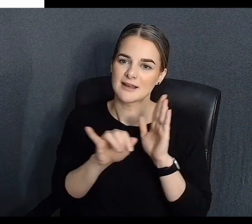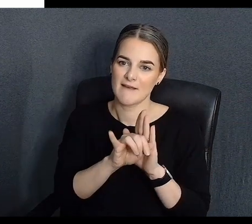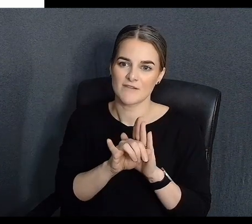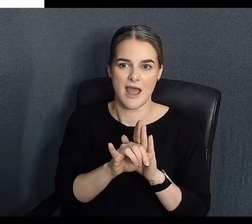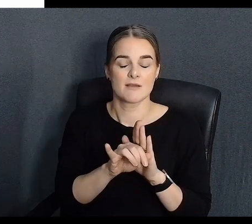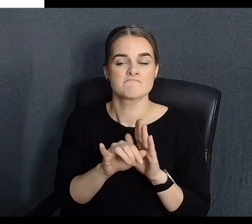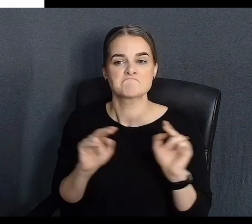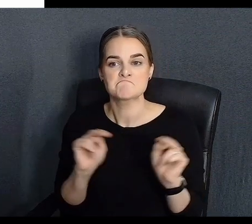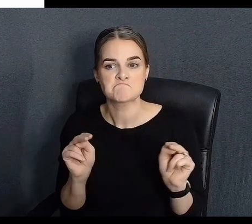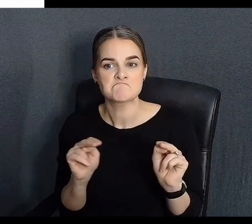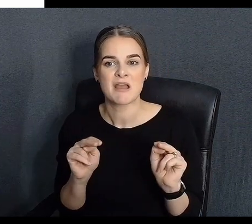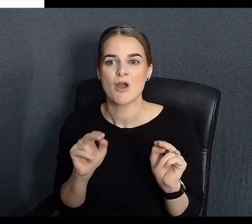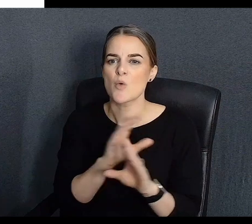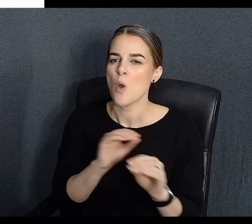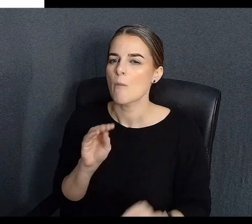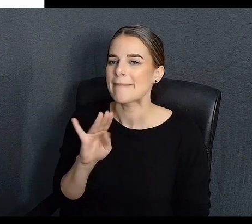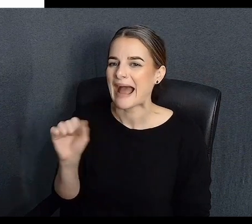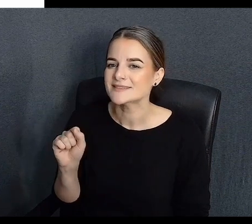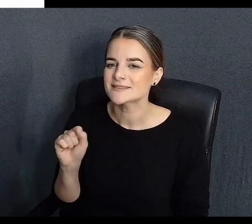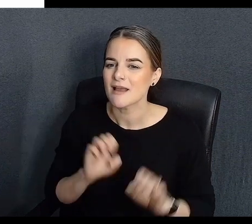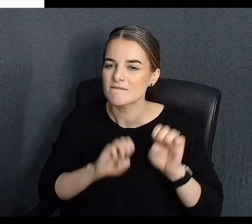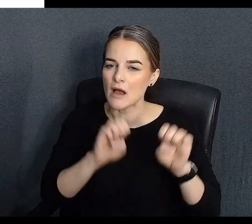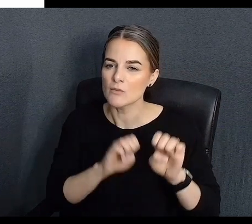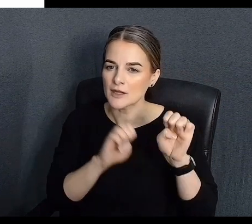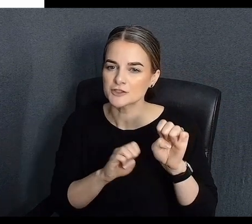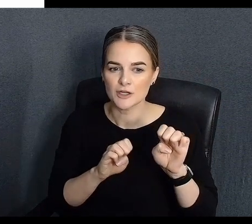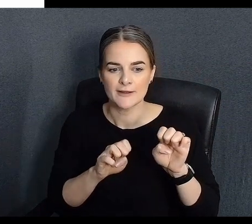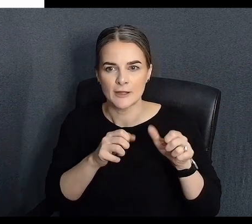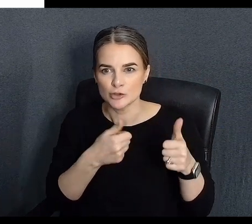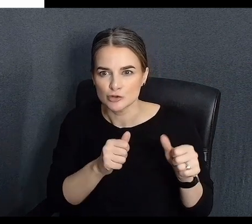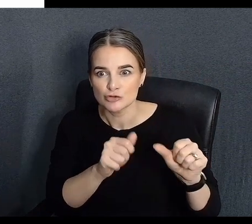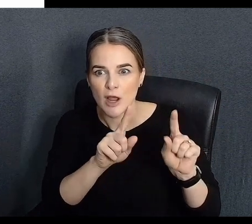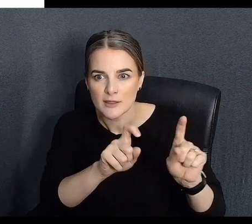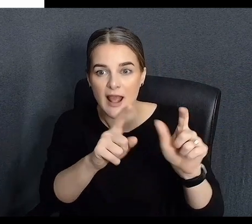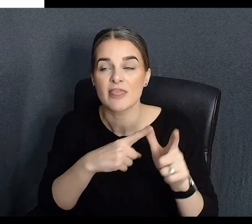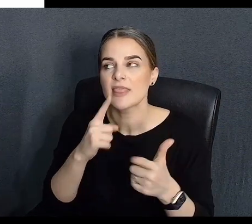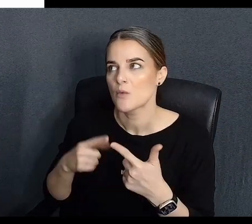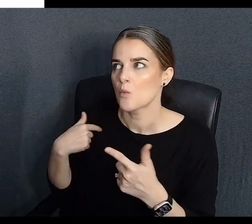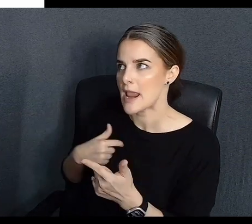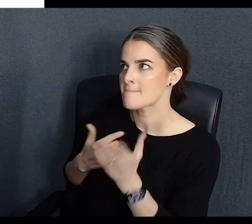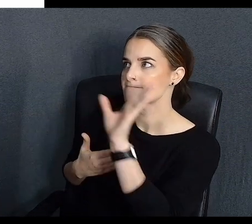and trials, and then go to the insurance company, and tell them this is what we need, approved and funded.